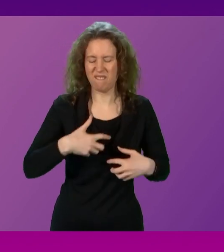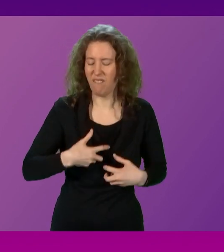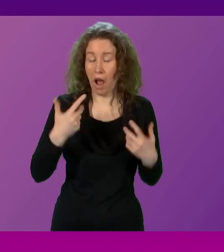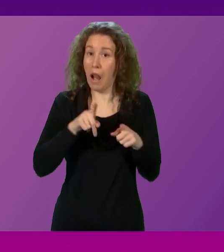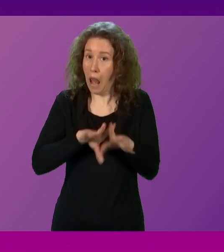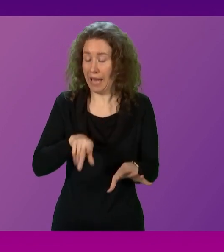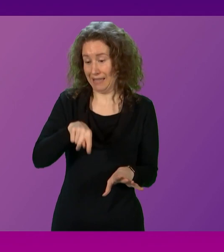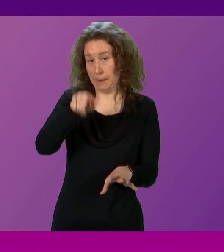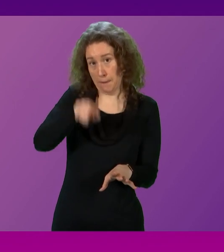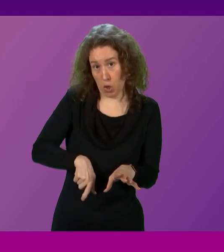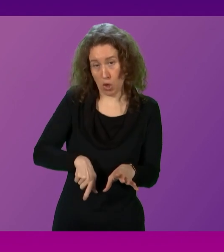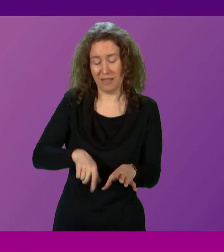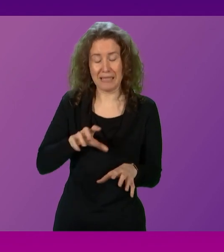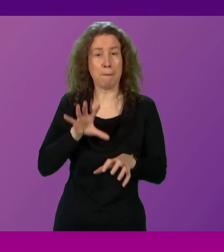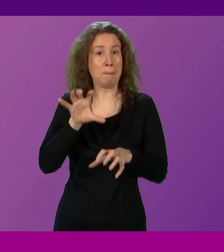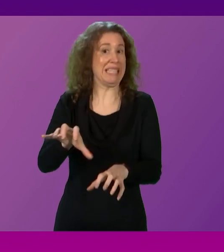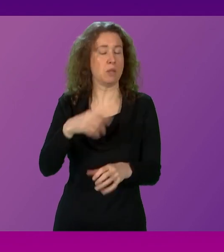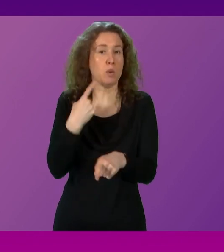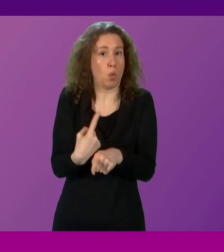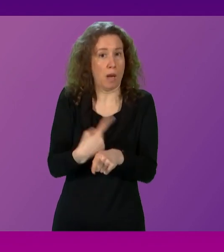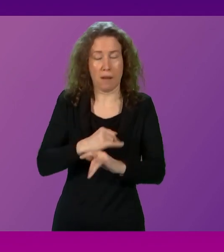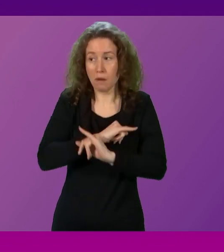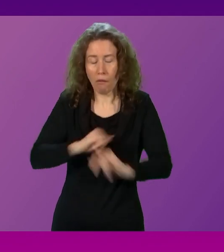sex offender we are discussing today—this absolute beast—would